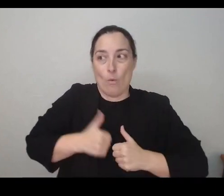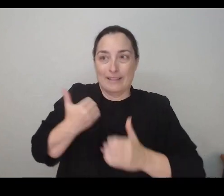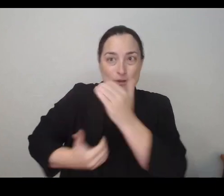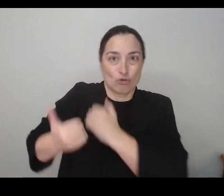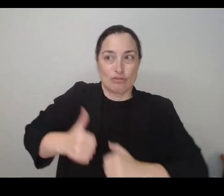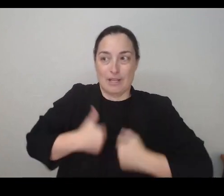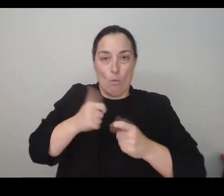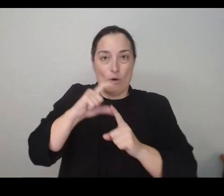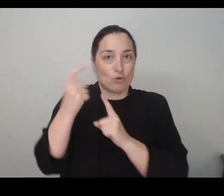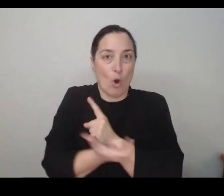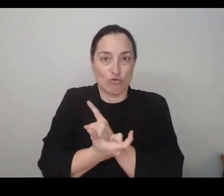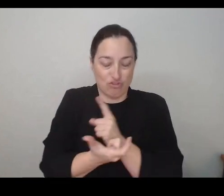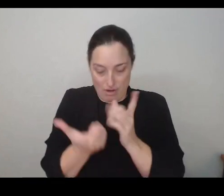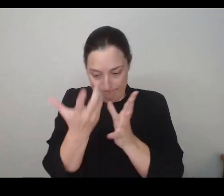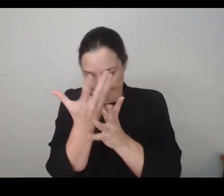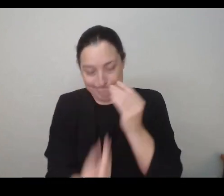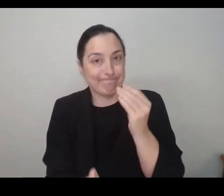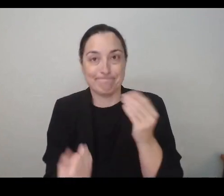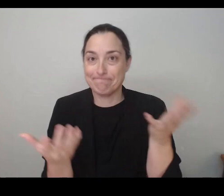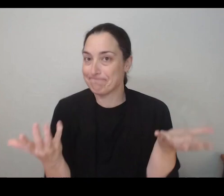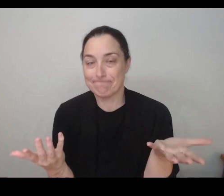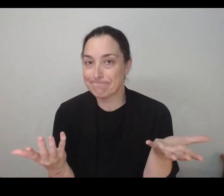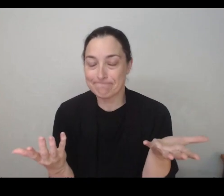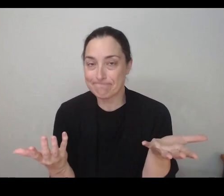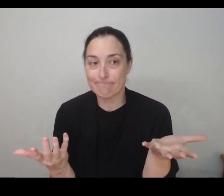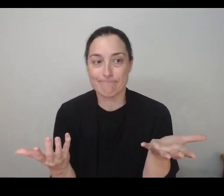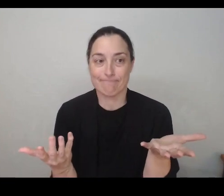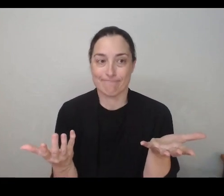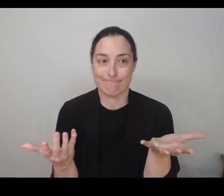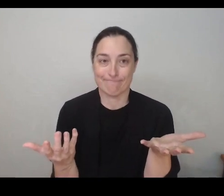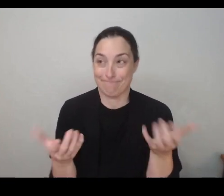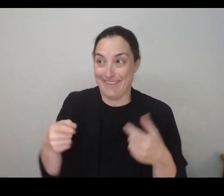So they kind of have to create their own material.